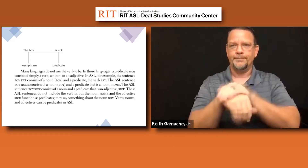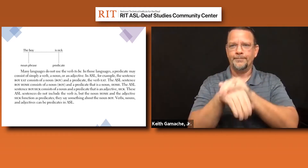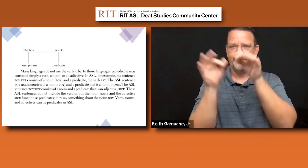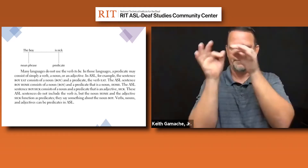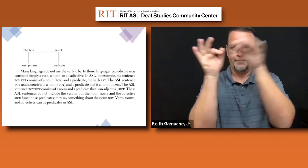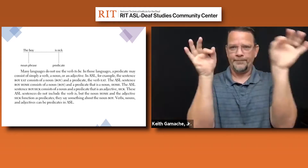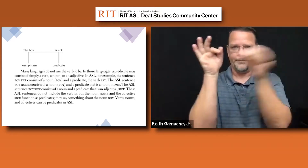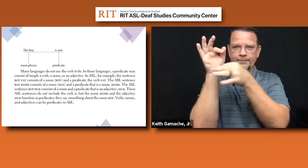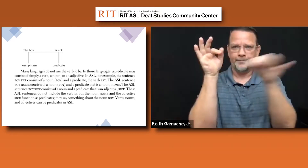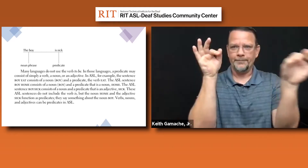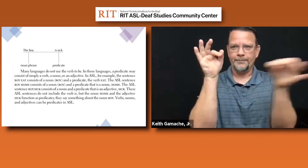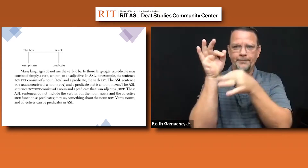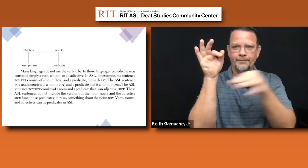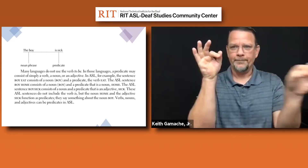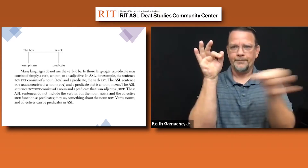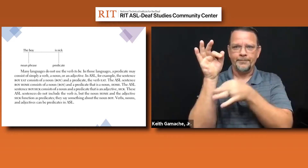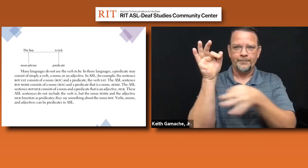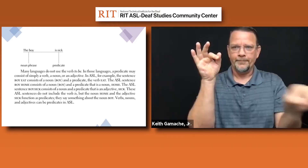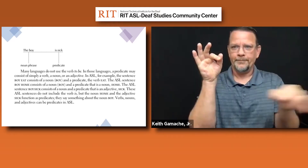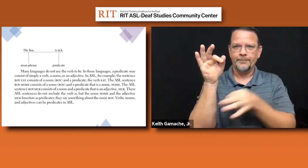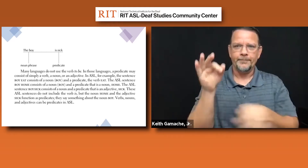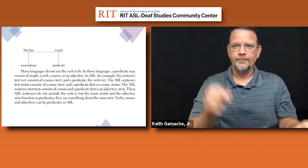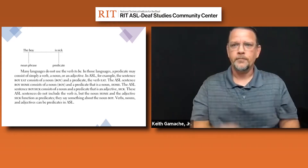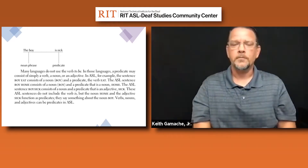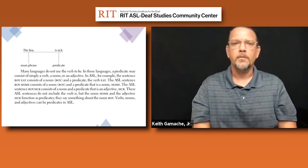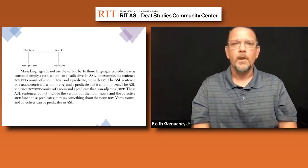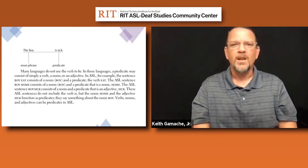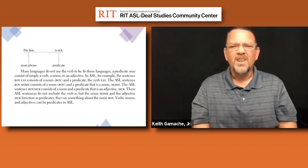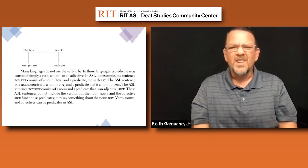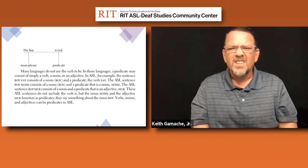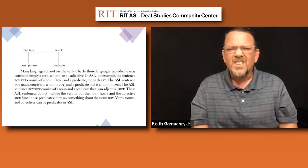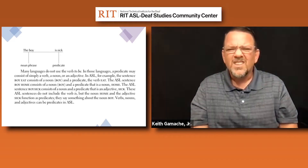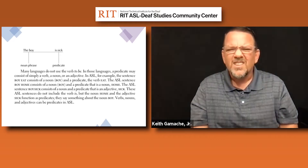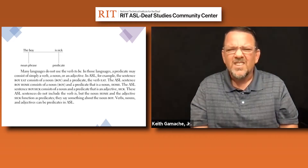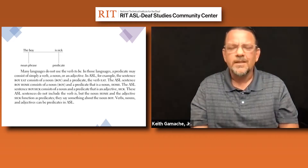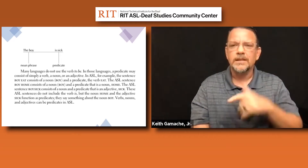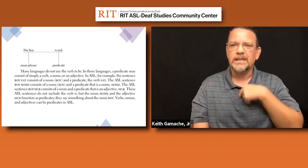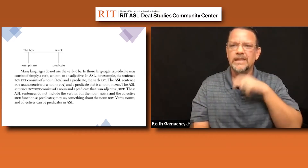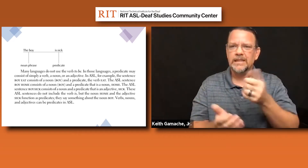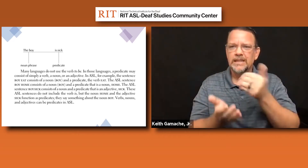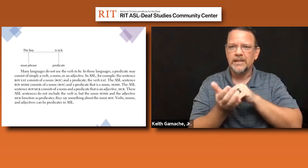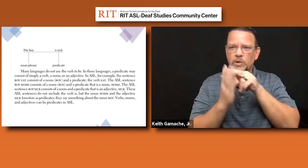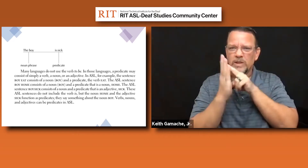all in English to define the syntax of ASL,